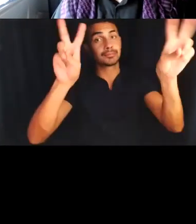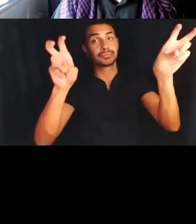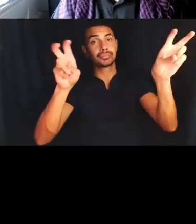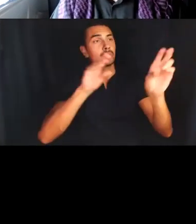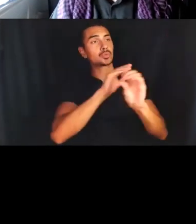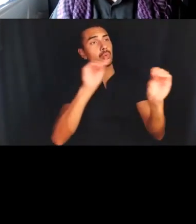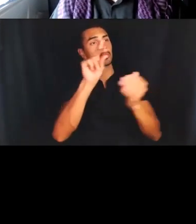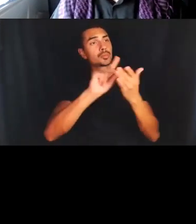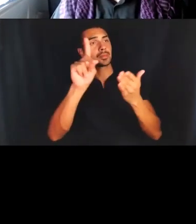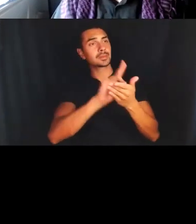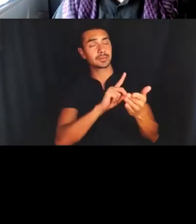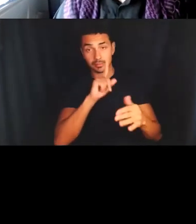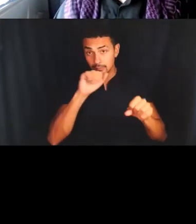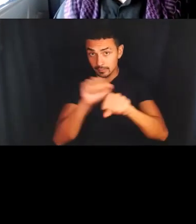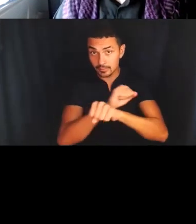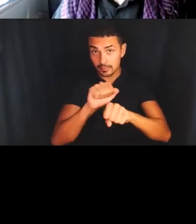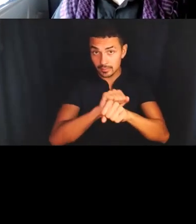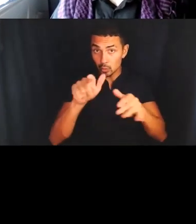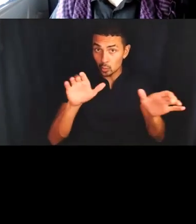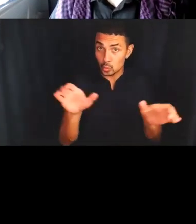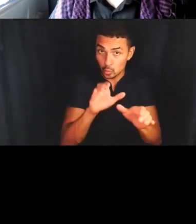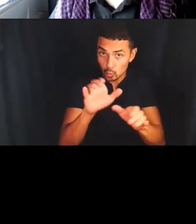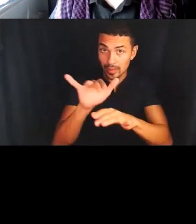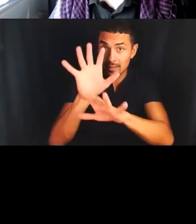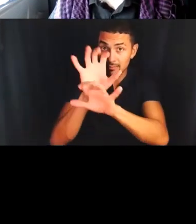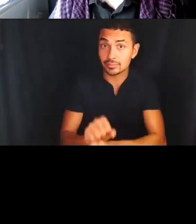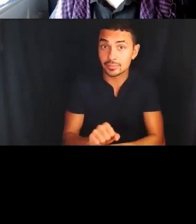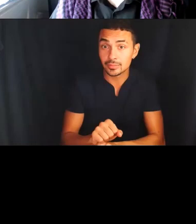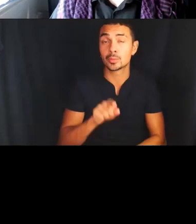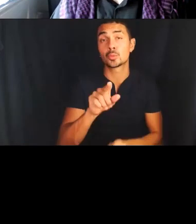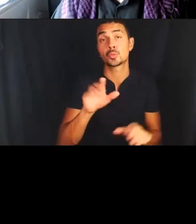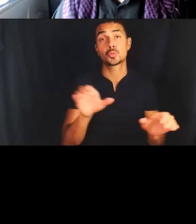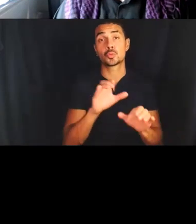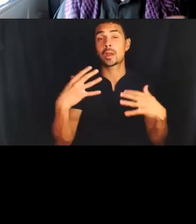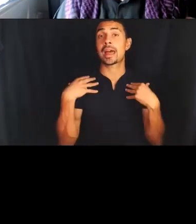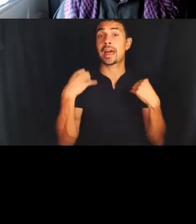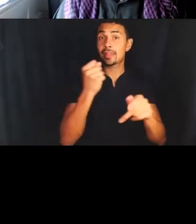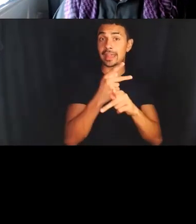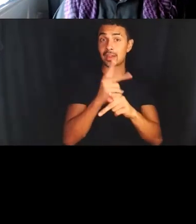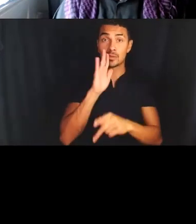Does that agency offer healthcare for their trans employees? For example, you know,